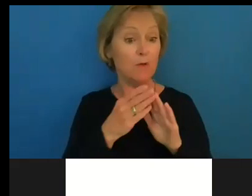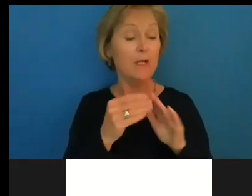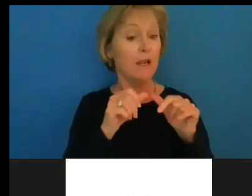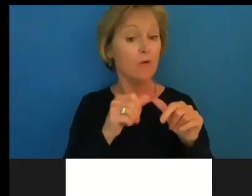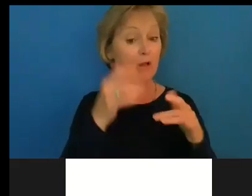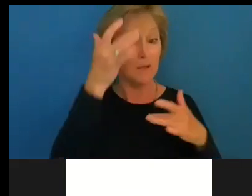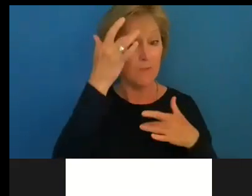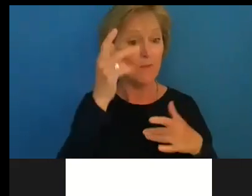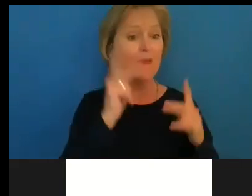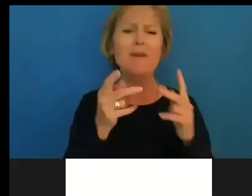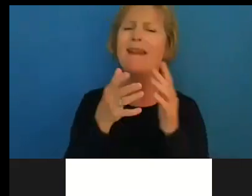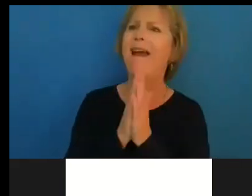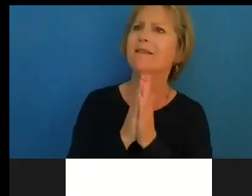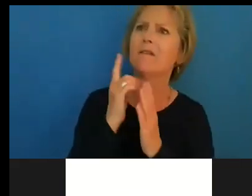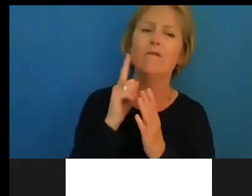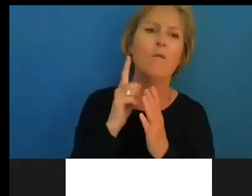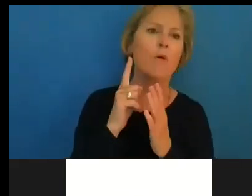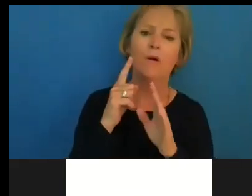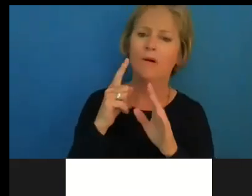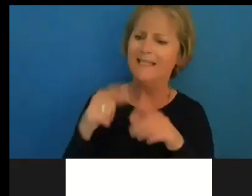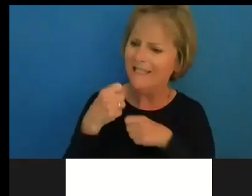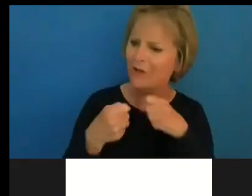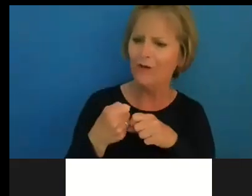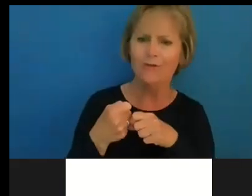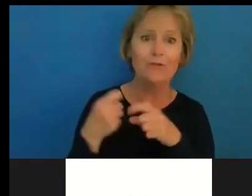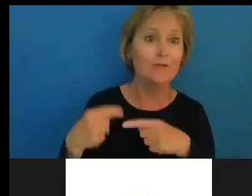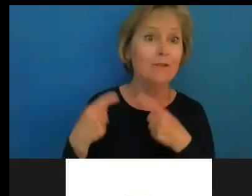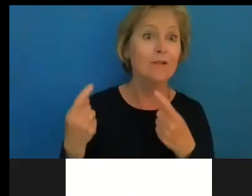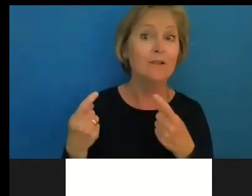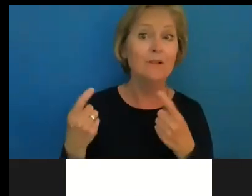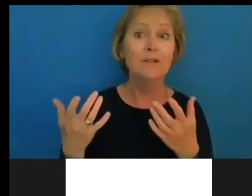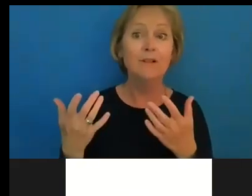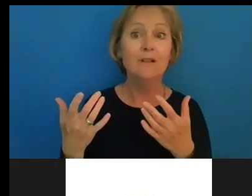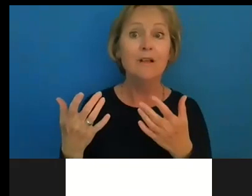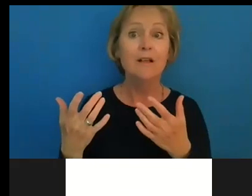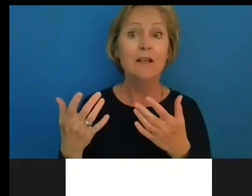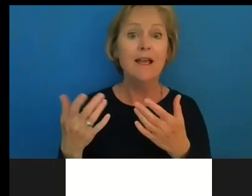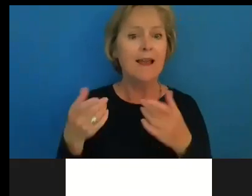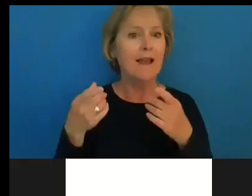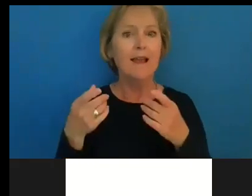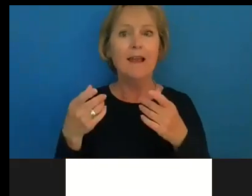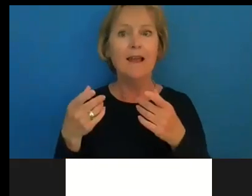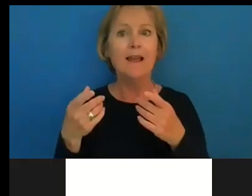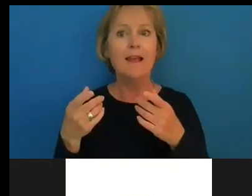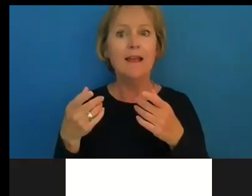been asking for for years and were denied these things